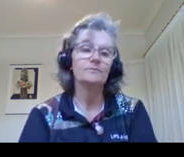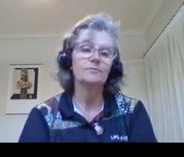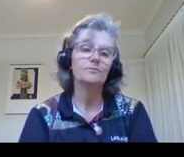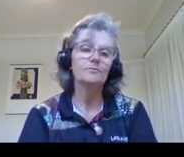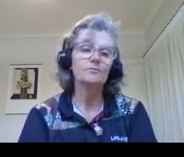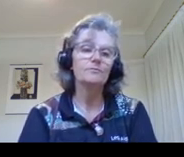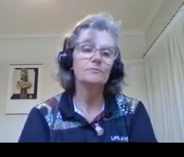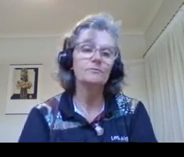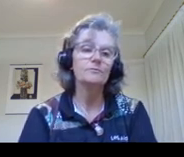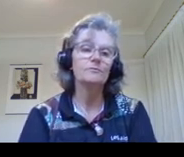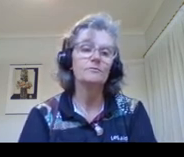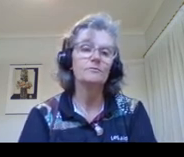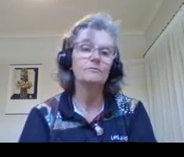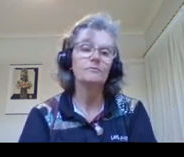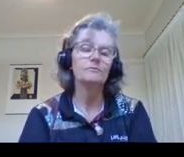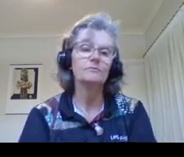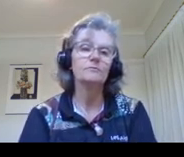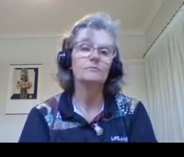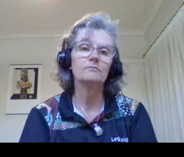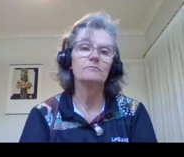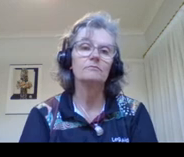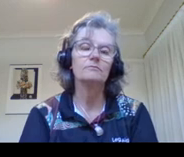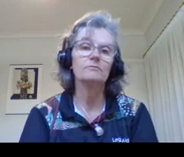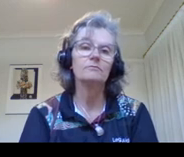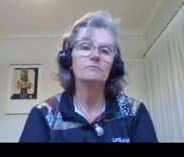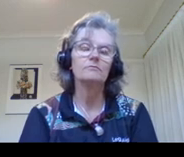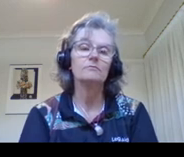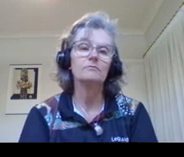the reason the bank's the first place to go is because they're obviously the ones that can